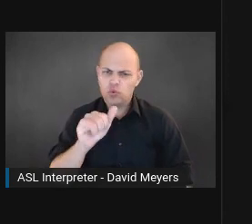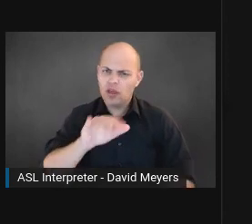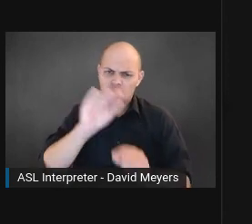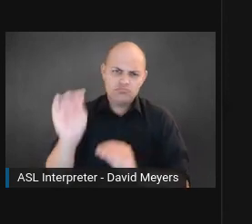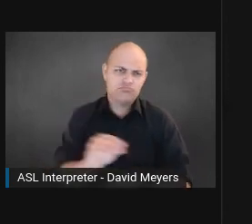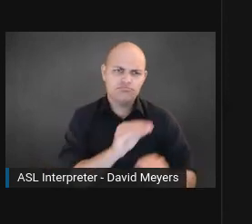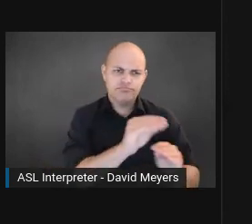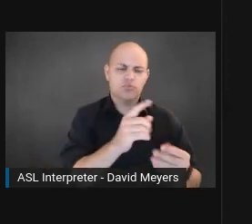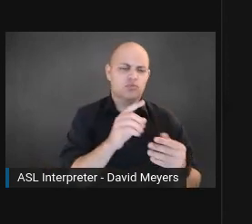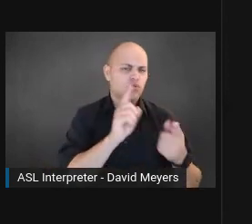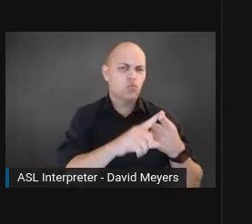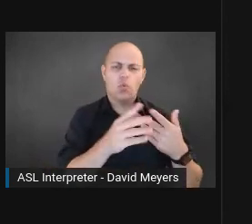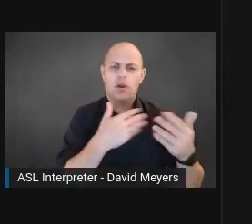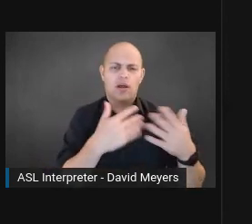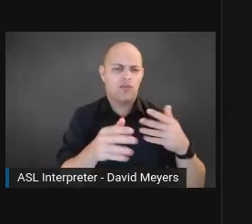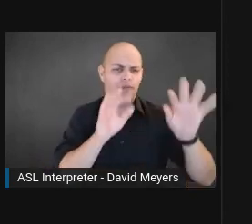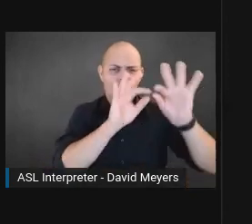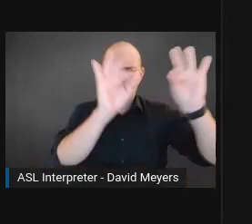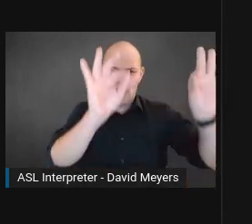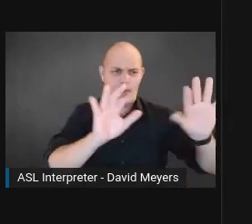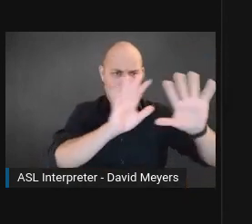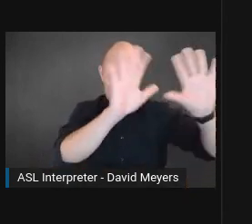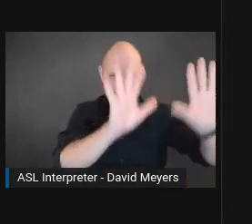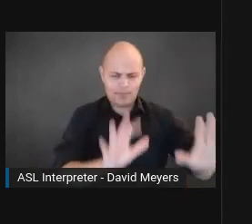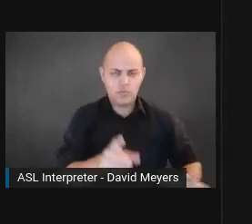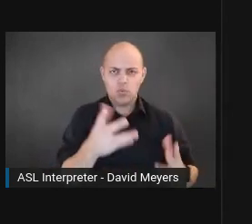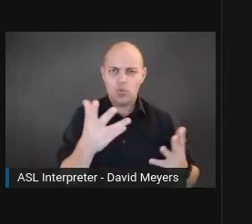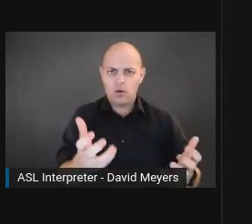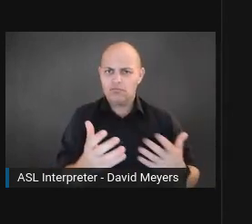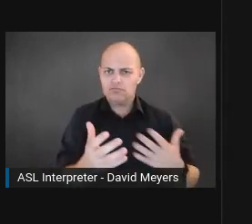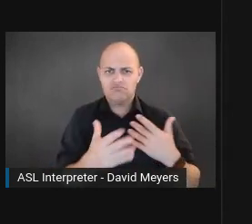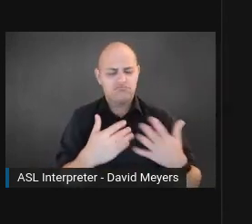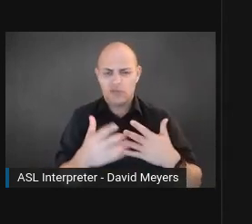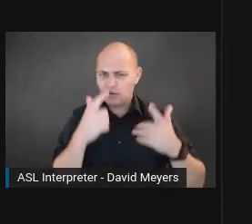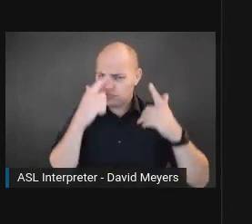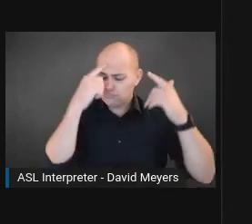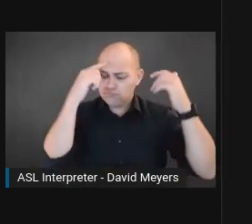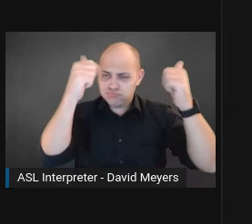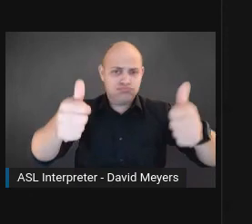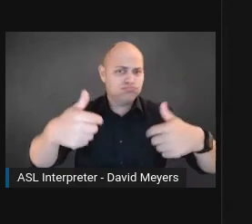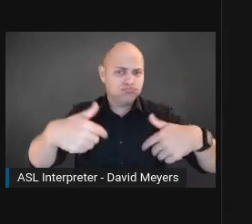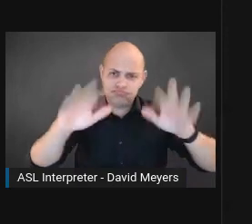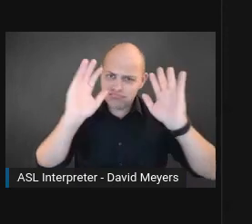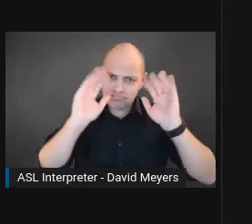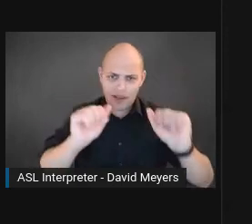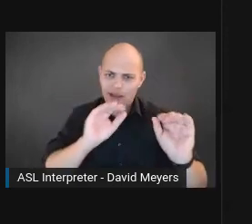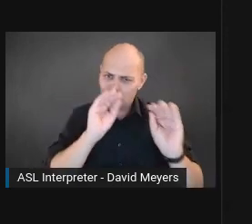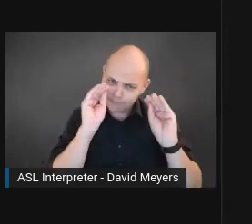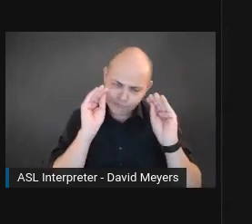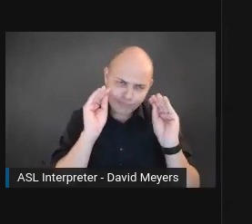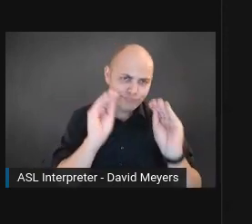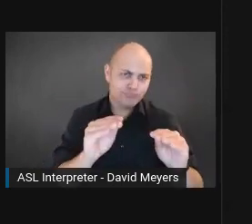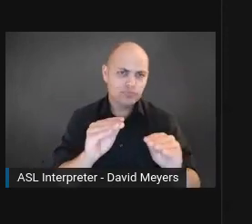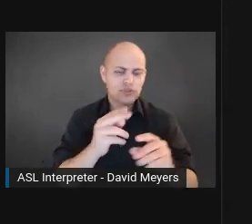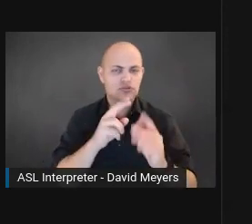whether it’s PHP, whether it’s React, whether it’s Vue, whether it’s Svelte, whether whatever. You can get that into whatever you’re using and start modifying this